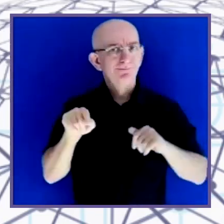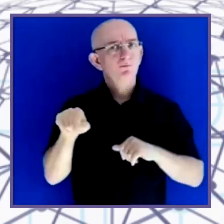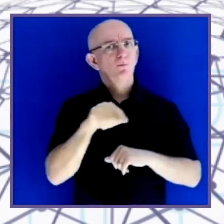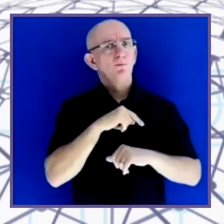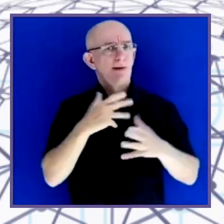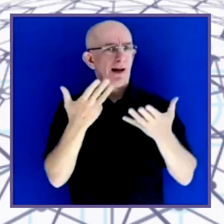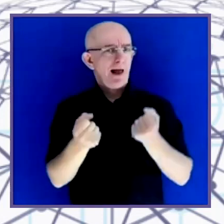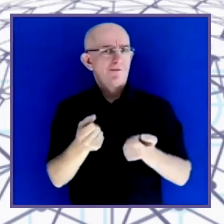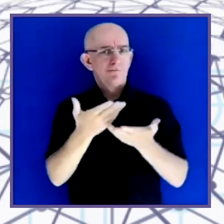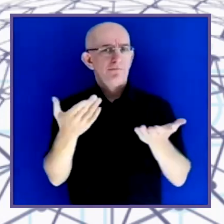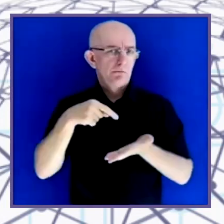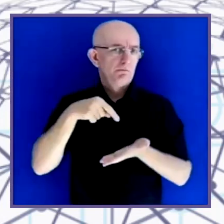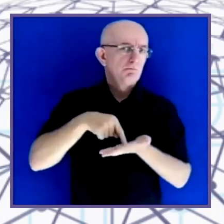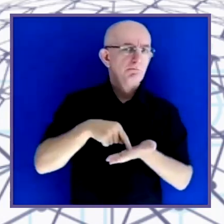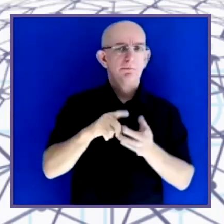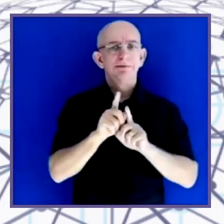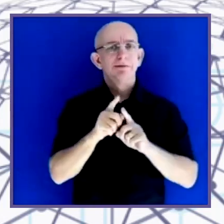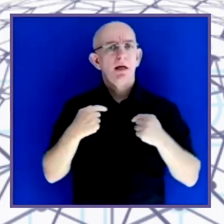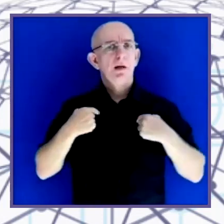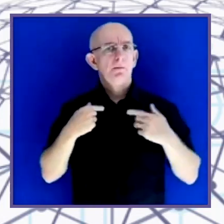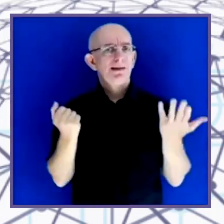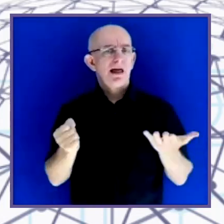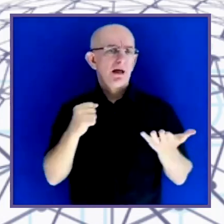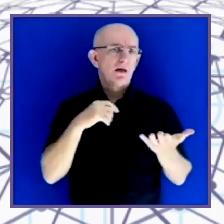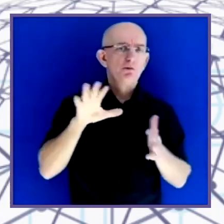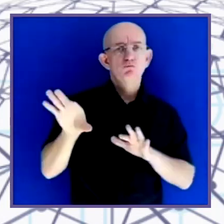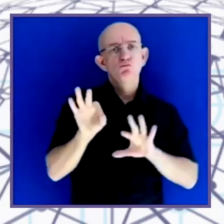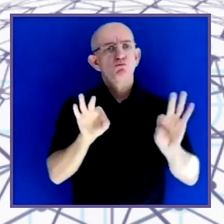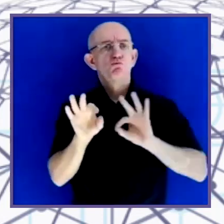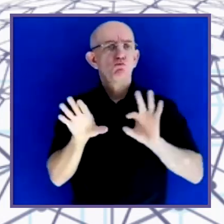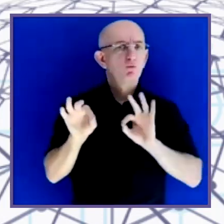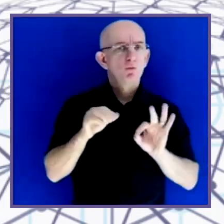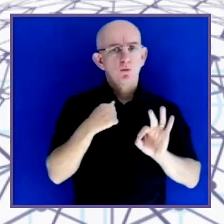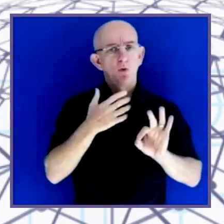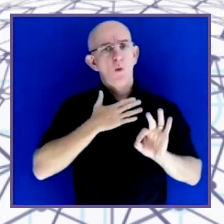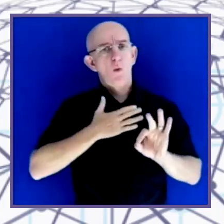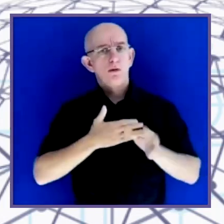leave to leave the rest of the speakers with is the importance of architecture in choices, right?